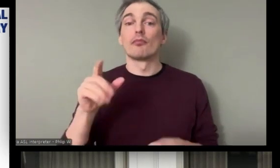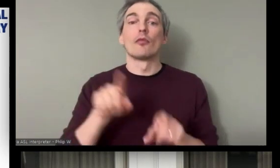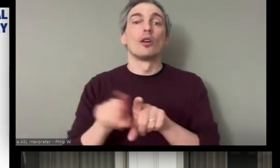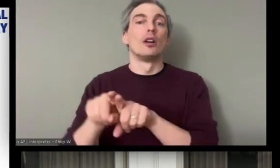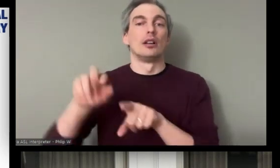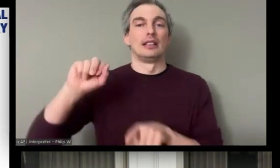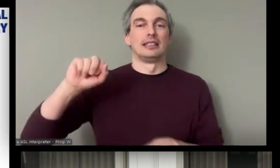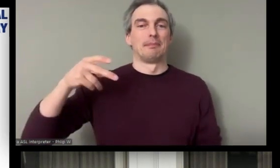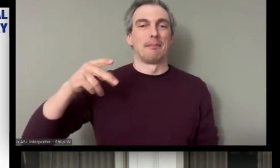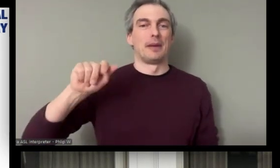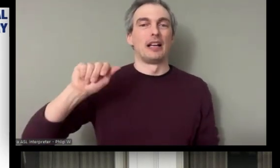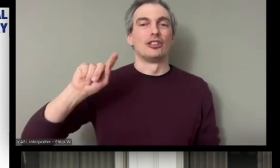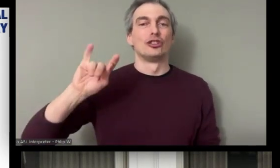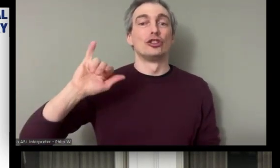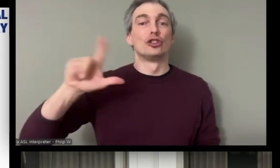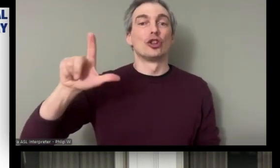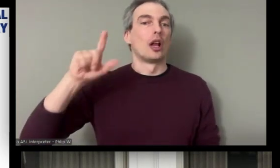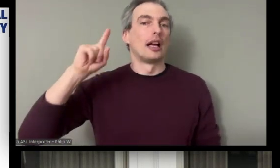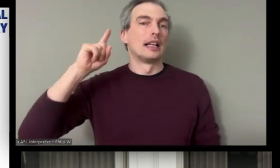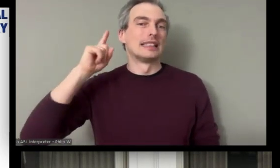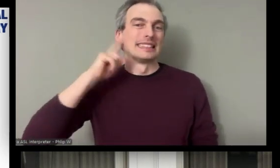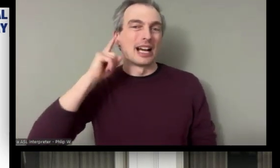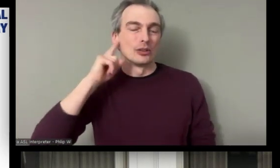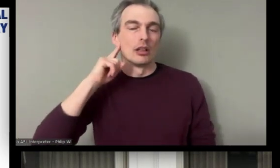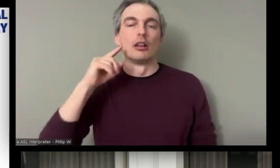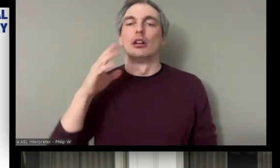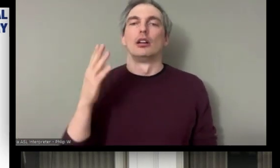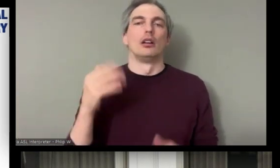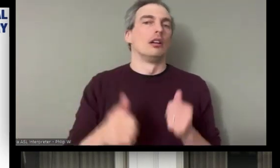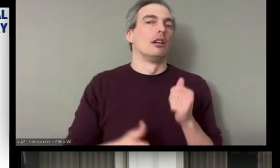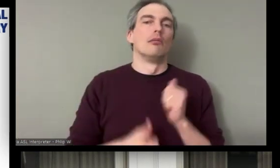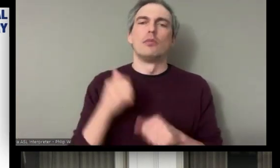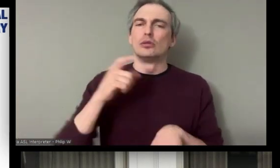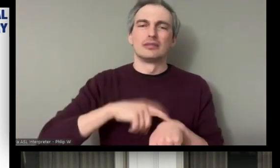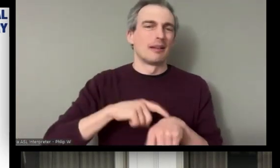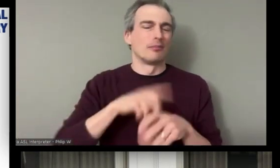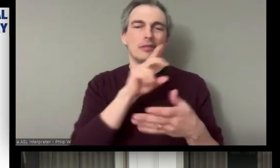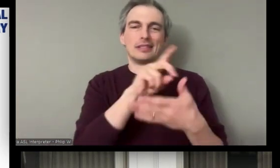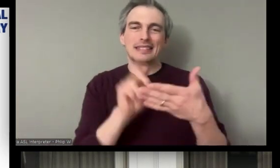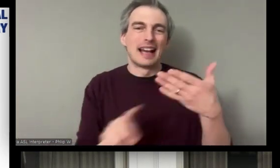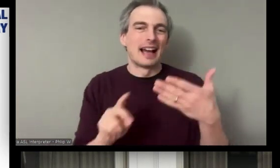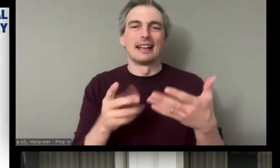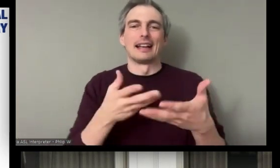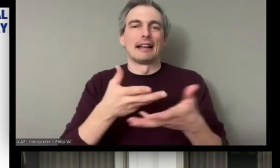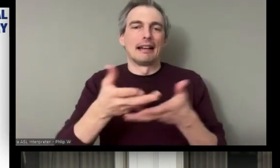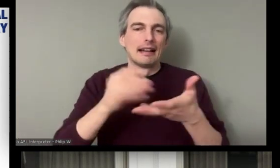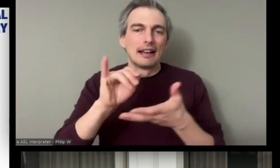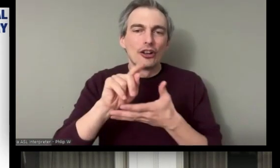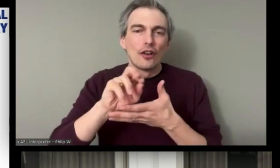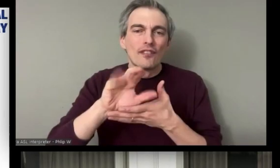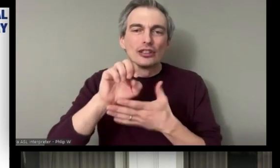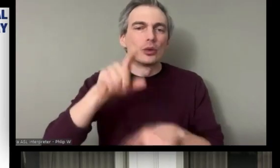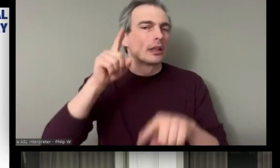can't really assume people are using headphones, and you can't use sound coming out of the right ear or sound coming out of the left ear.